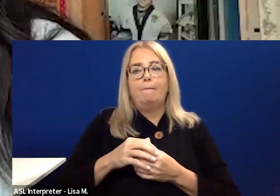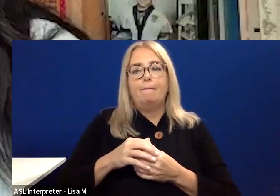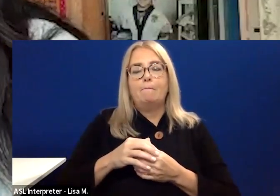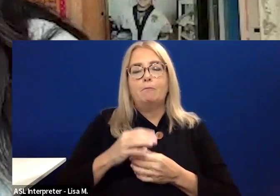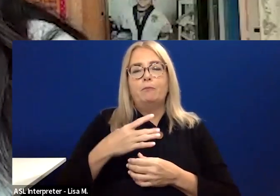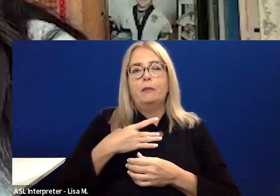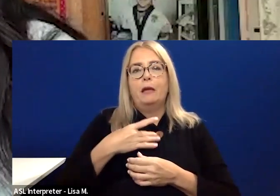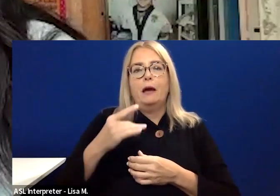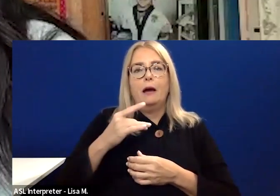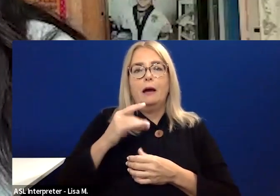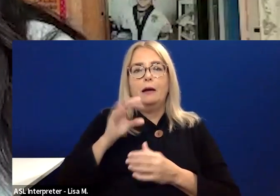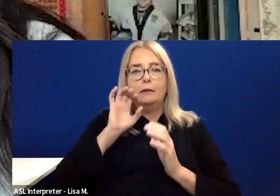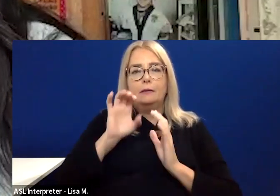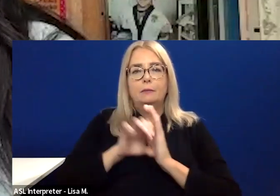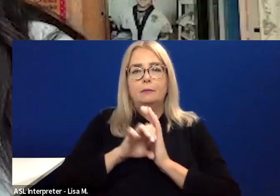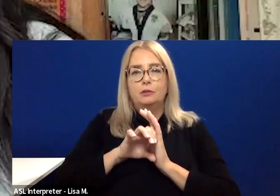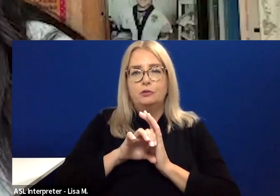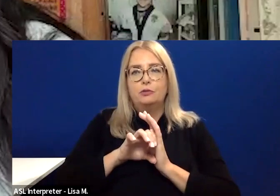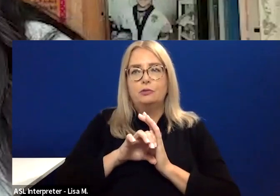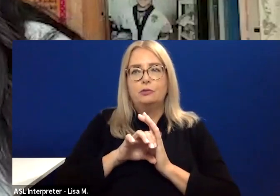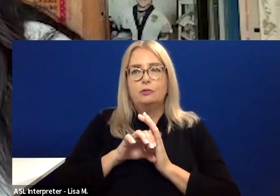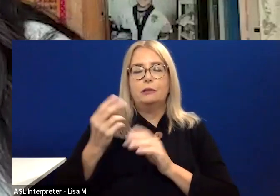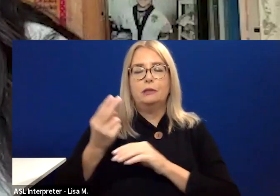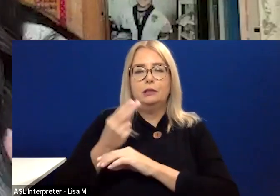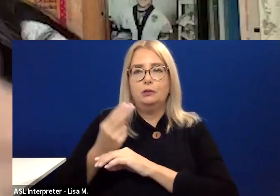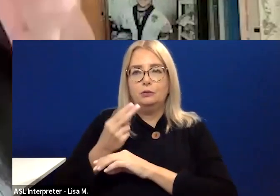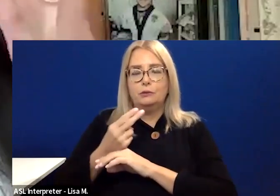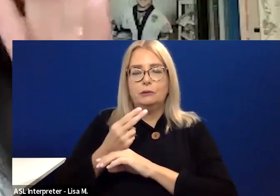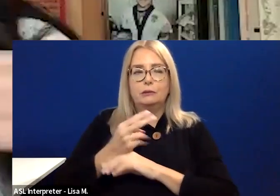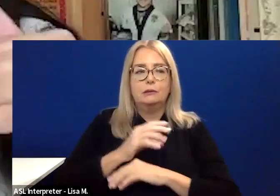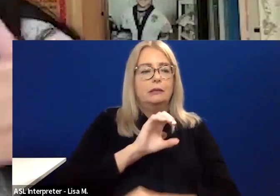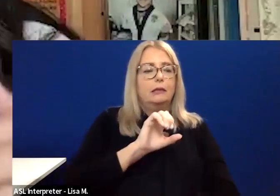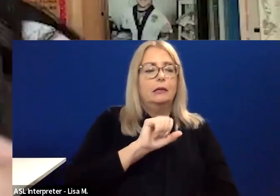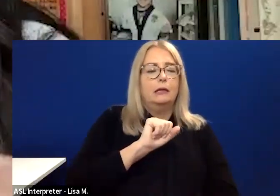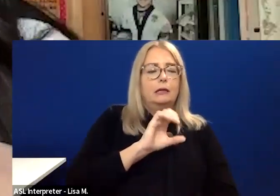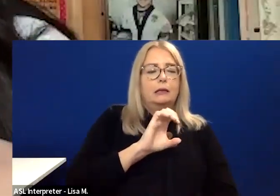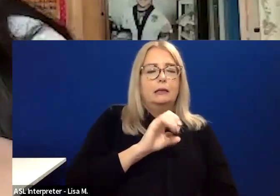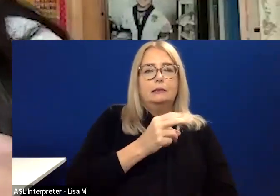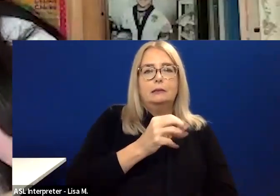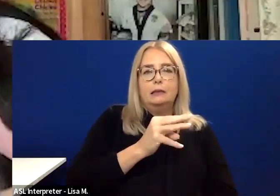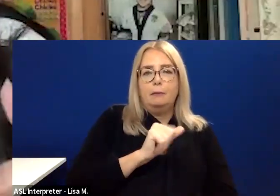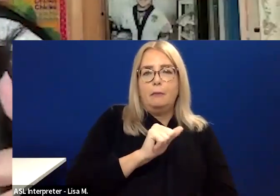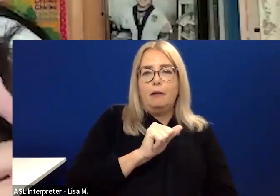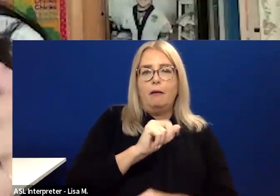he invokes with it he likens a schema building to like a tree so if you think of the the tree